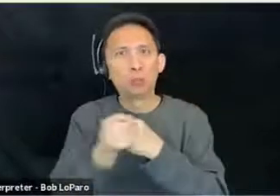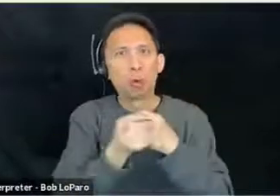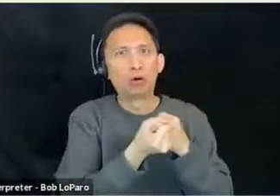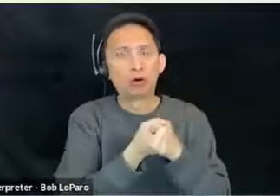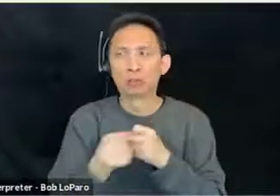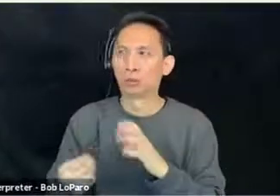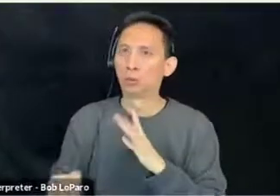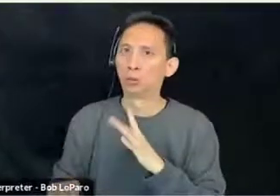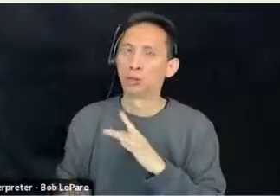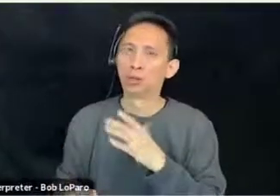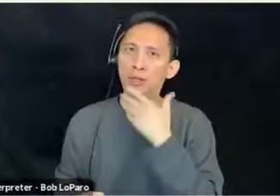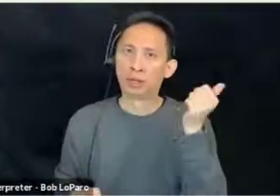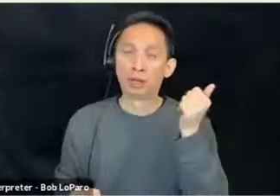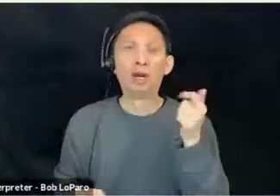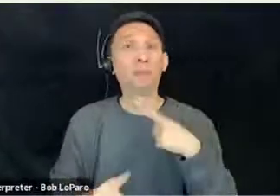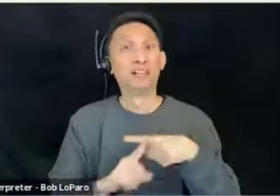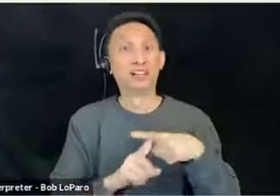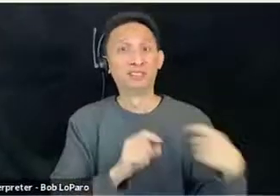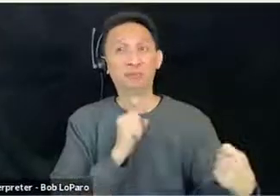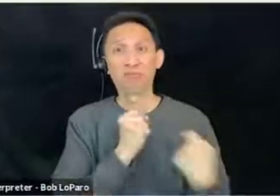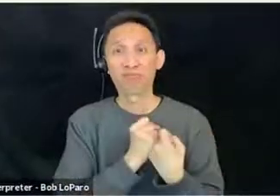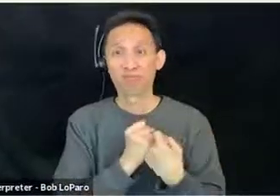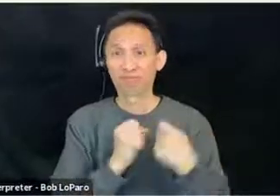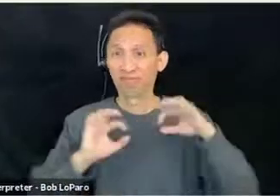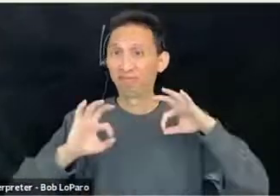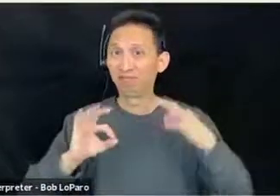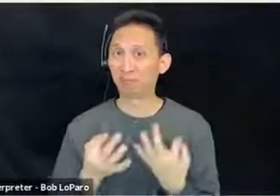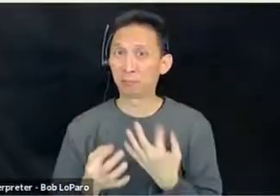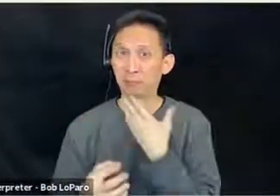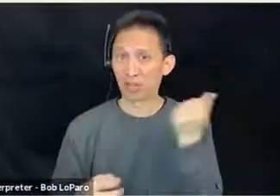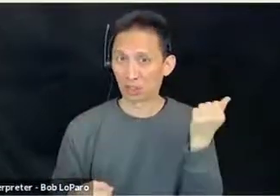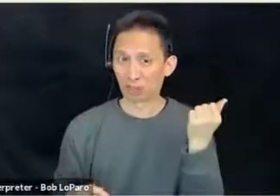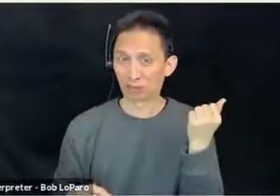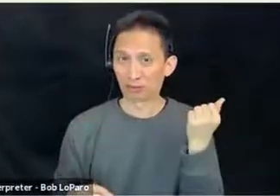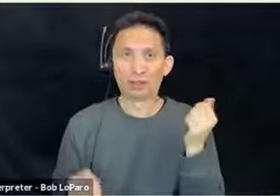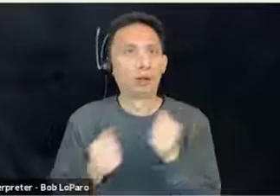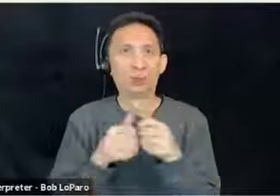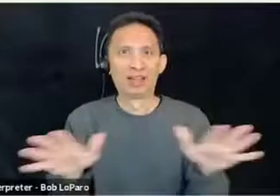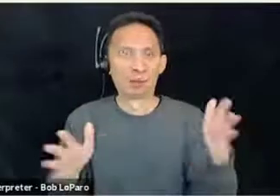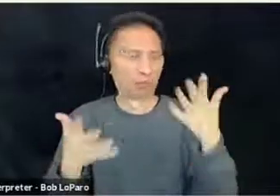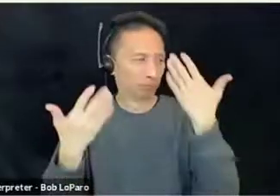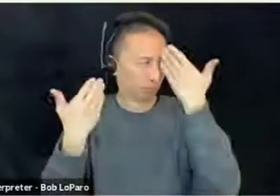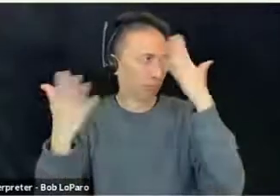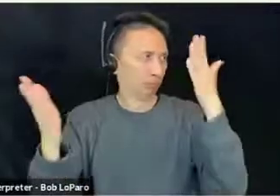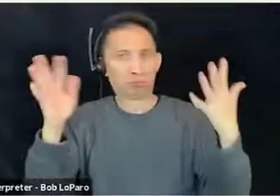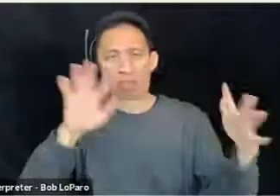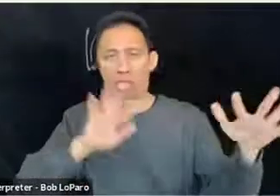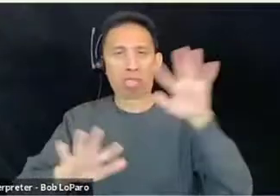but for the family as well. How stressful it is, just the emotional rollercoaster that we're on.